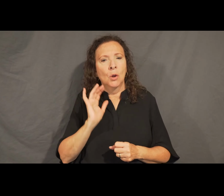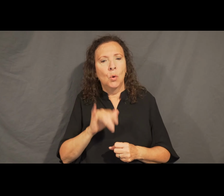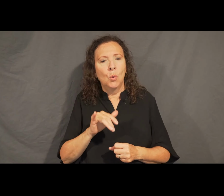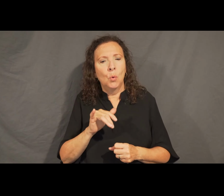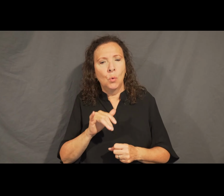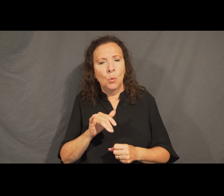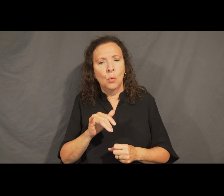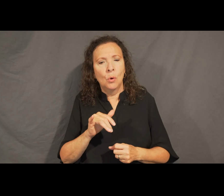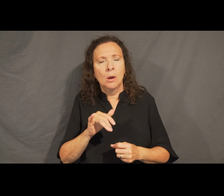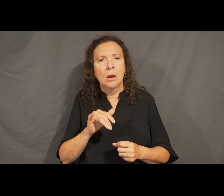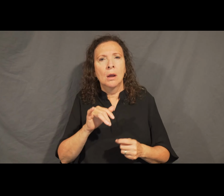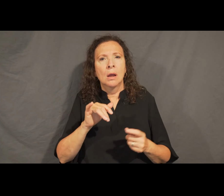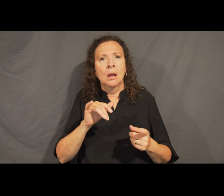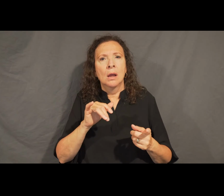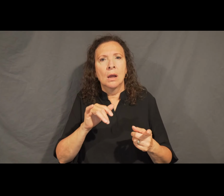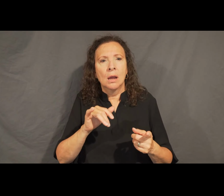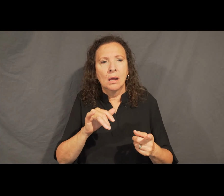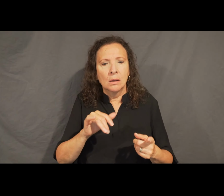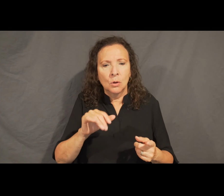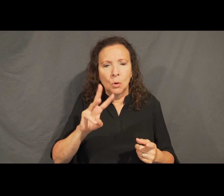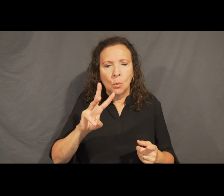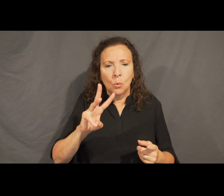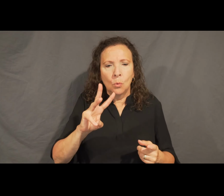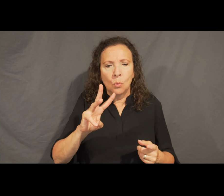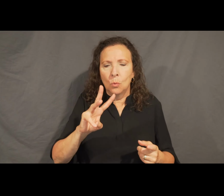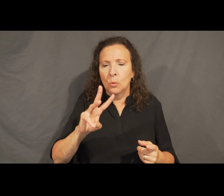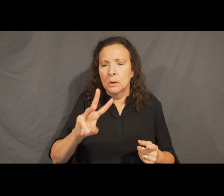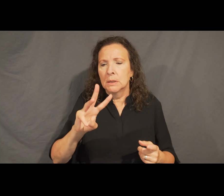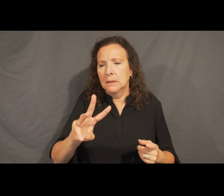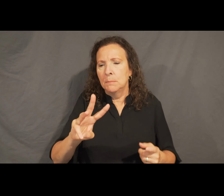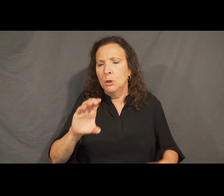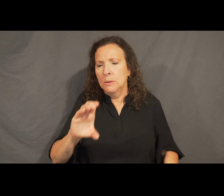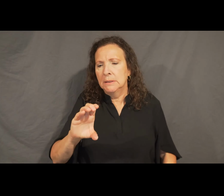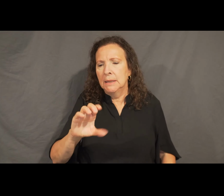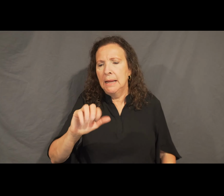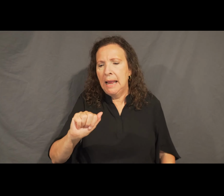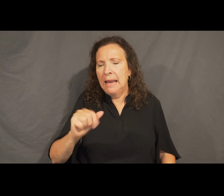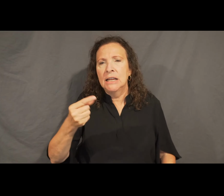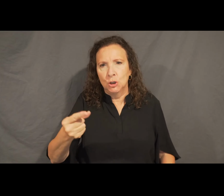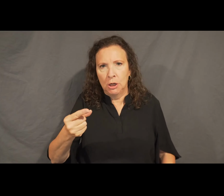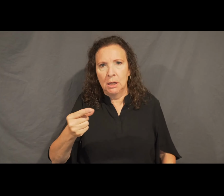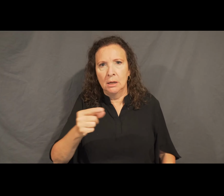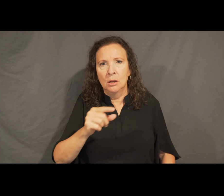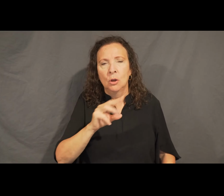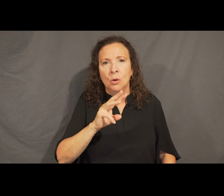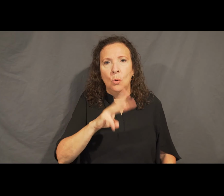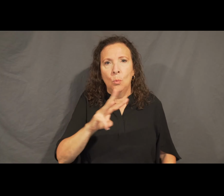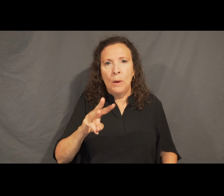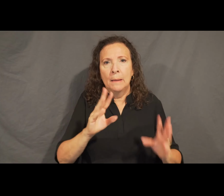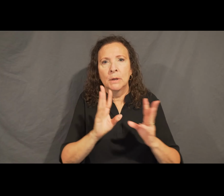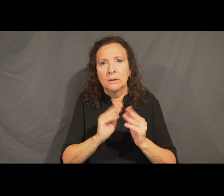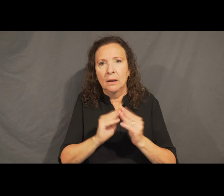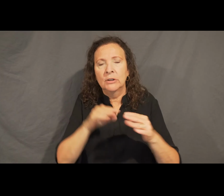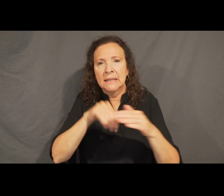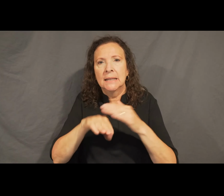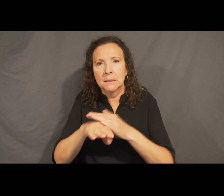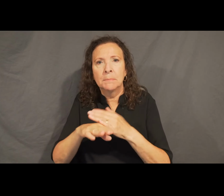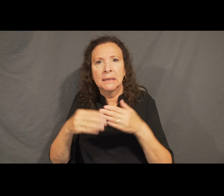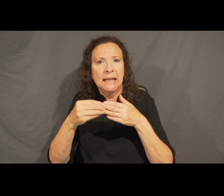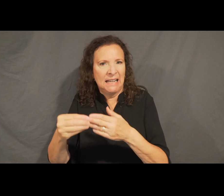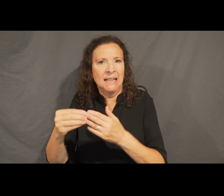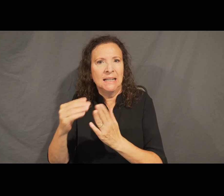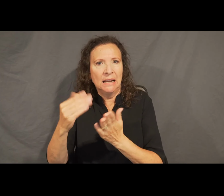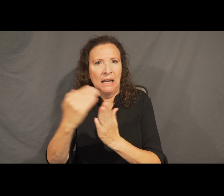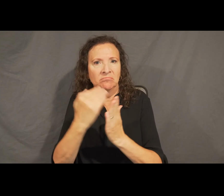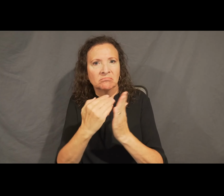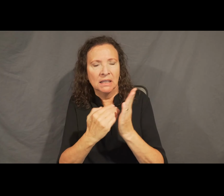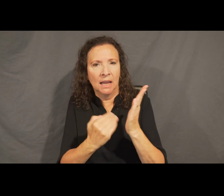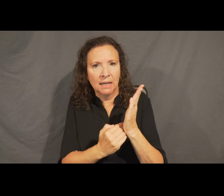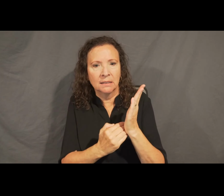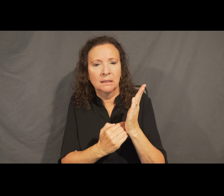you who are new to this conference, WCAG is about accessible content online.